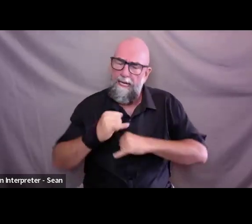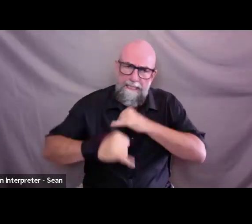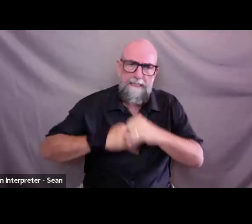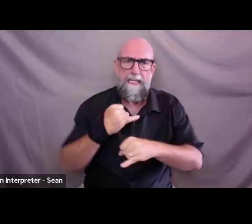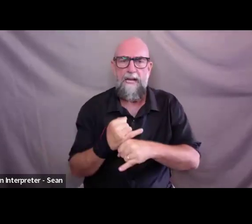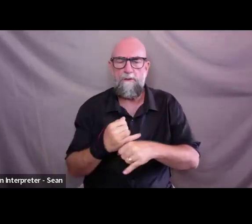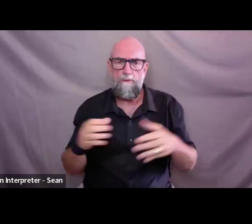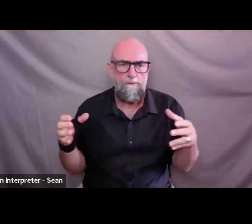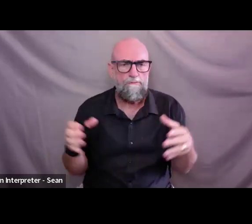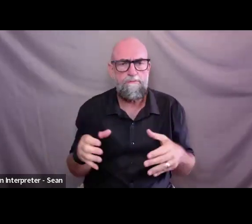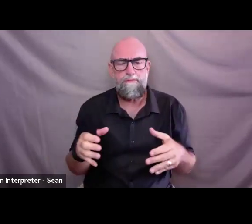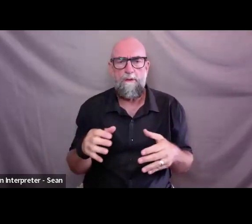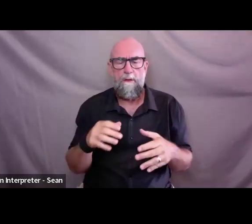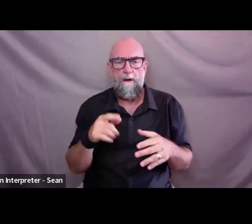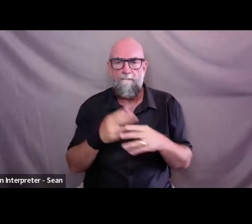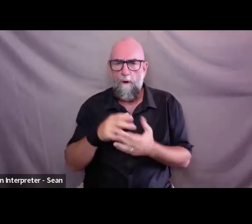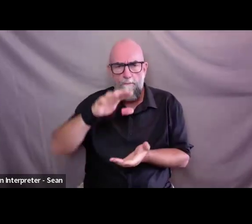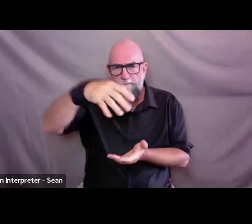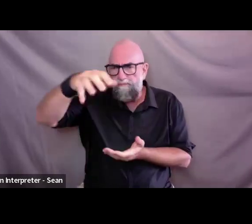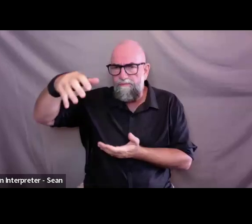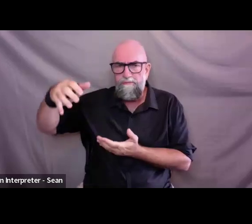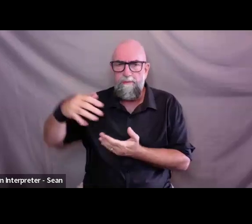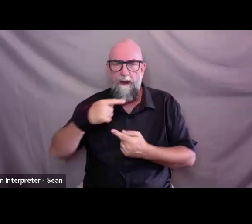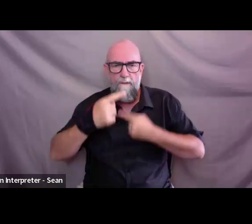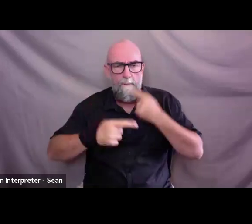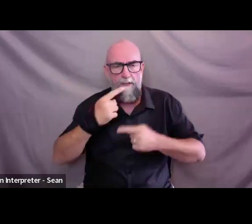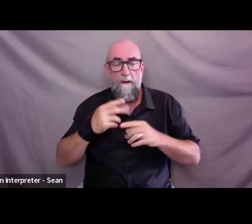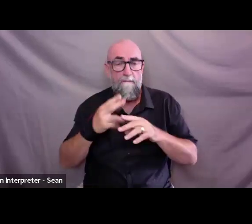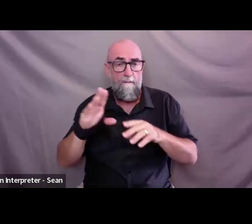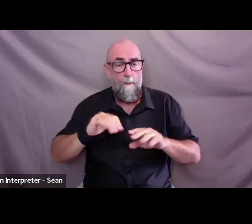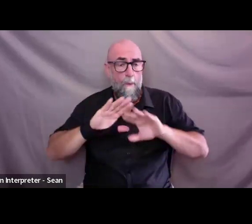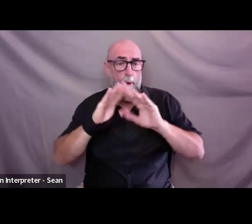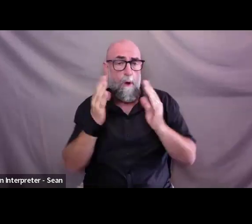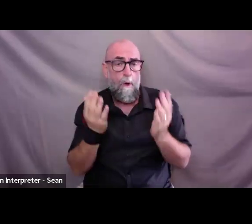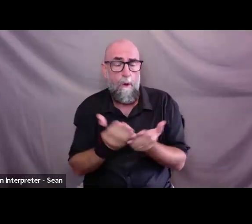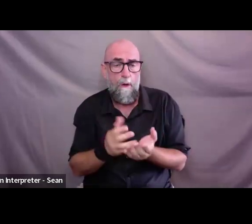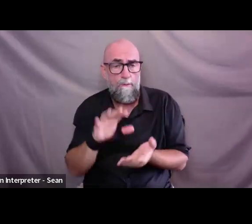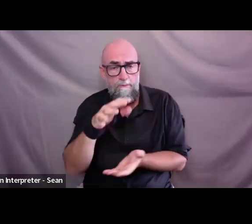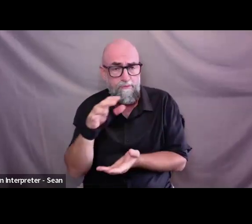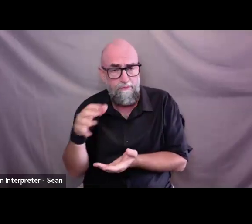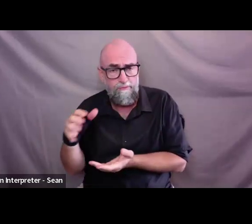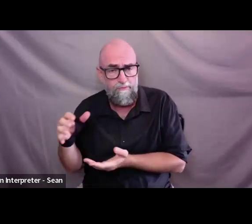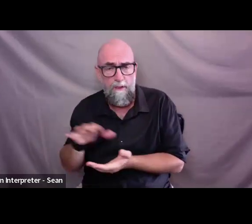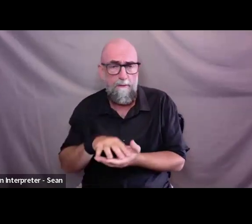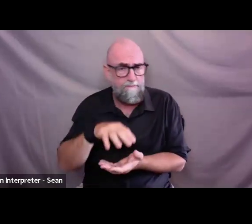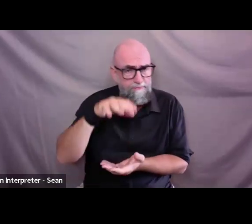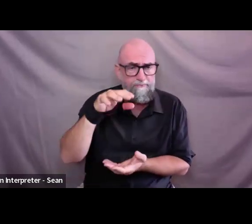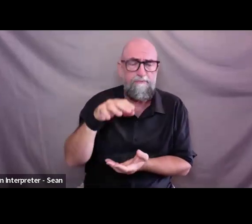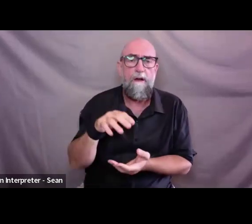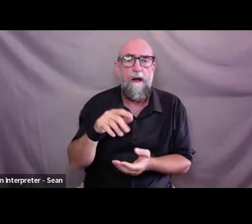from across the globe and having a an intergovernmental panel on government change. They are called, they produce IPCC reports,